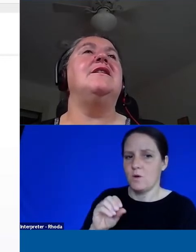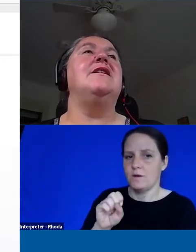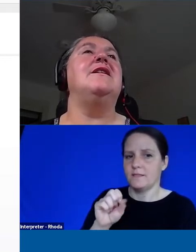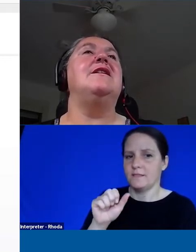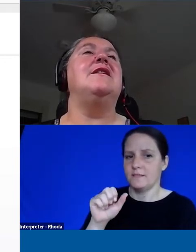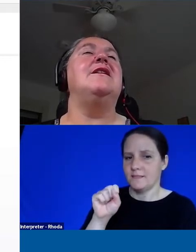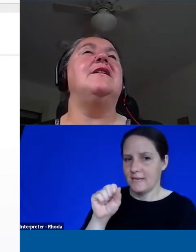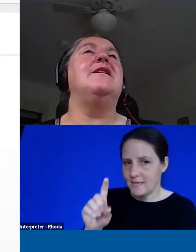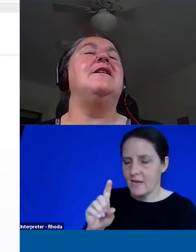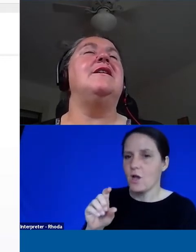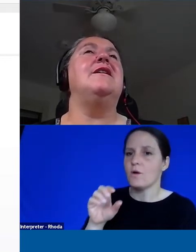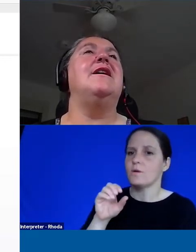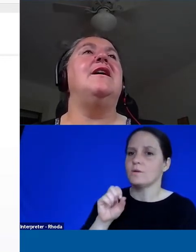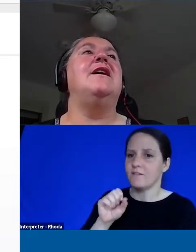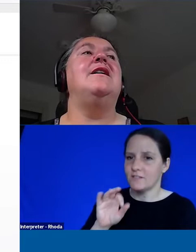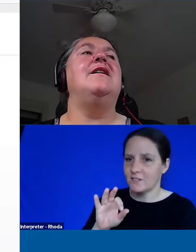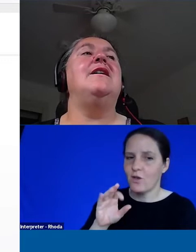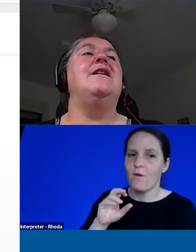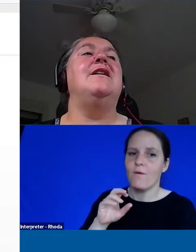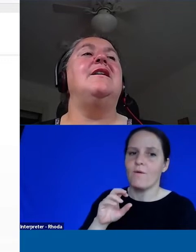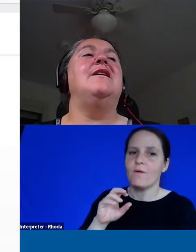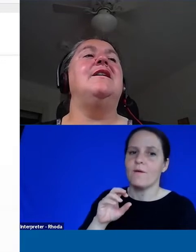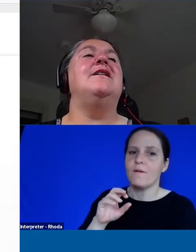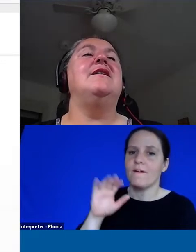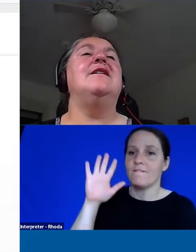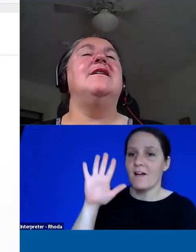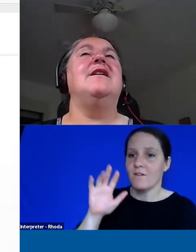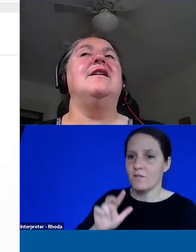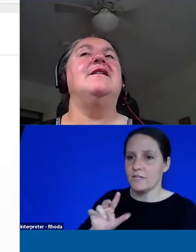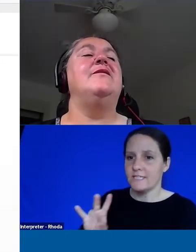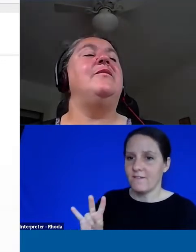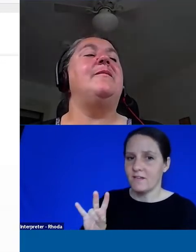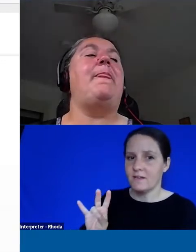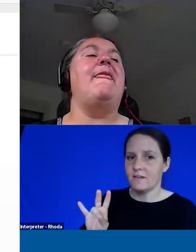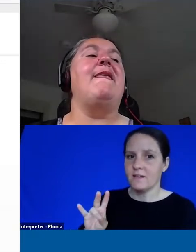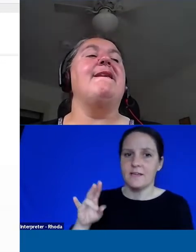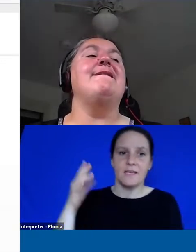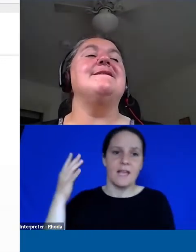San Francisco County, five of 37. San Francisco County, California has been selected.